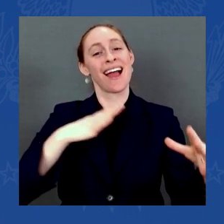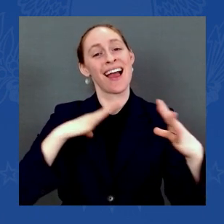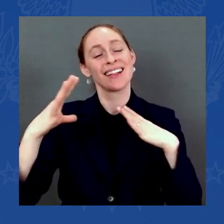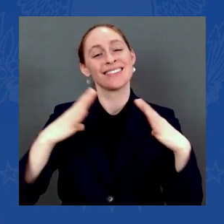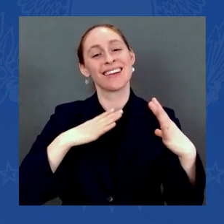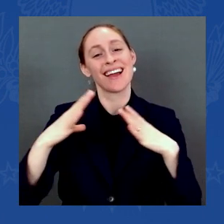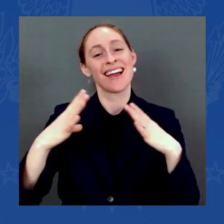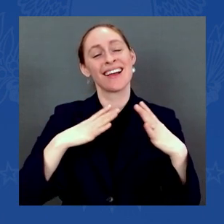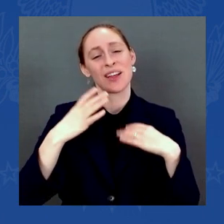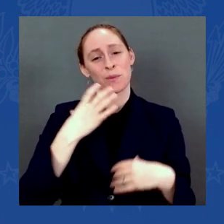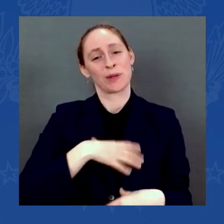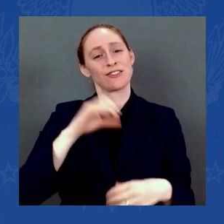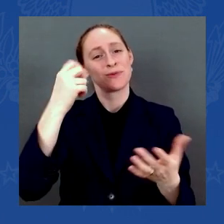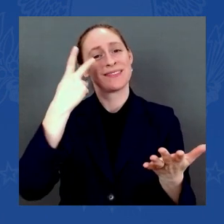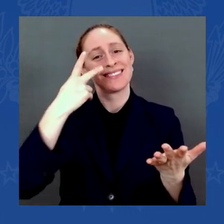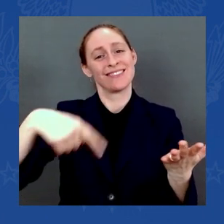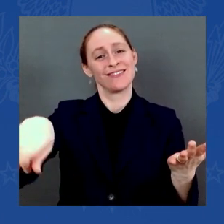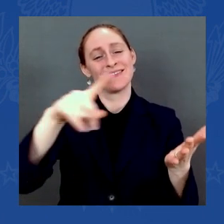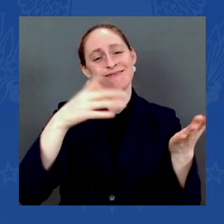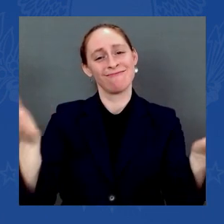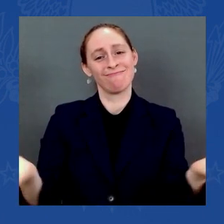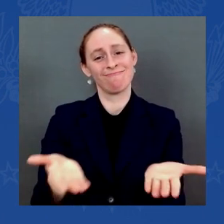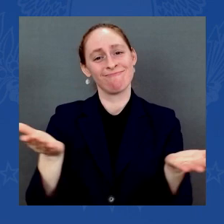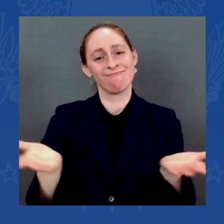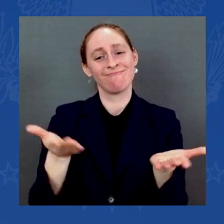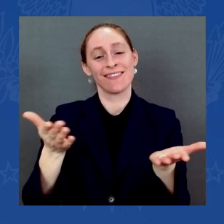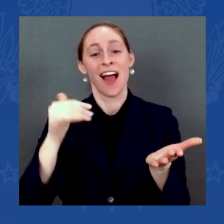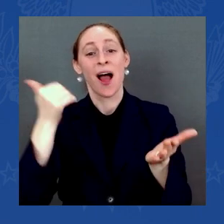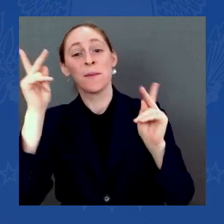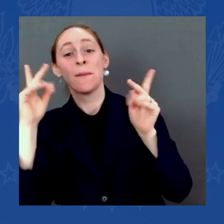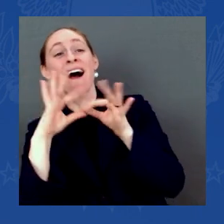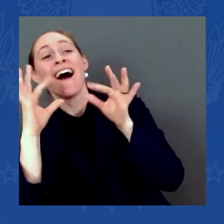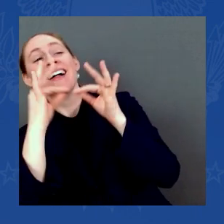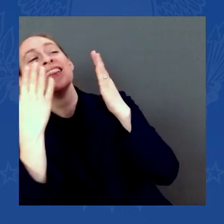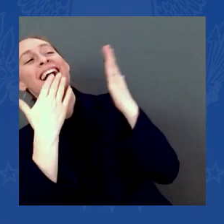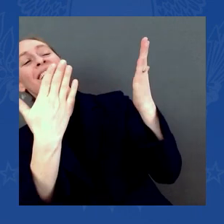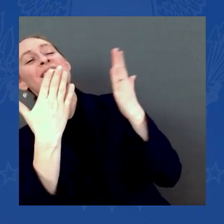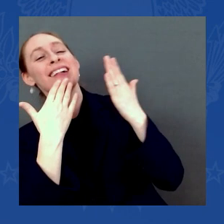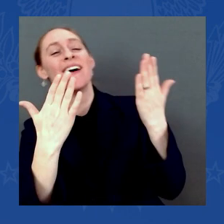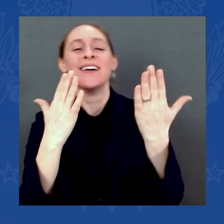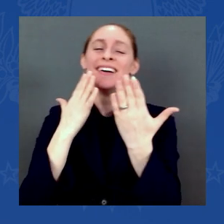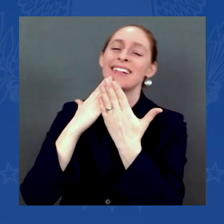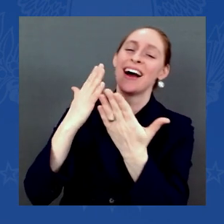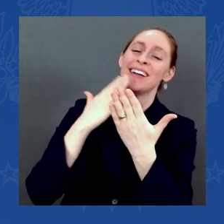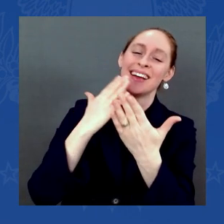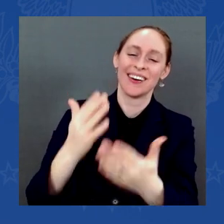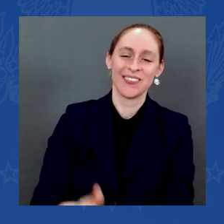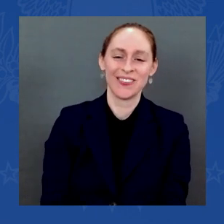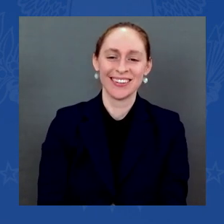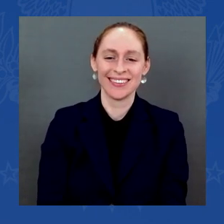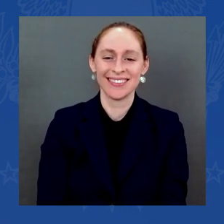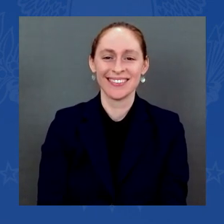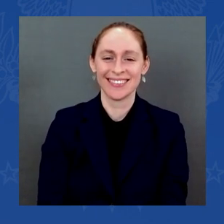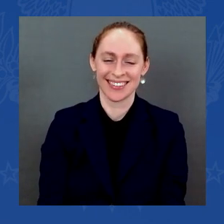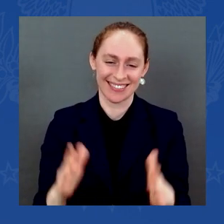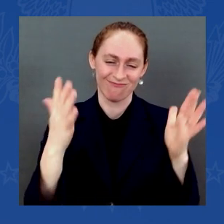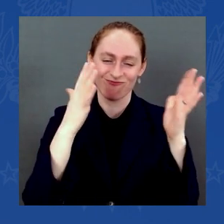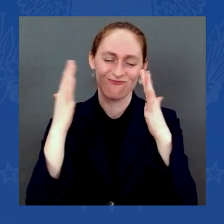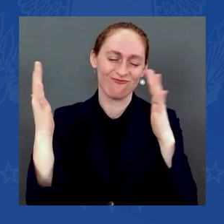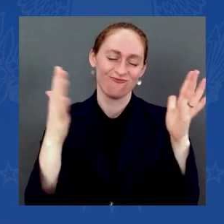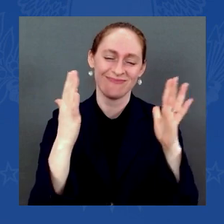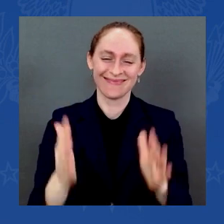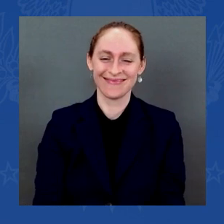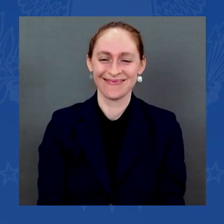The President: Thank you, thank you, thank you.